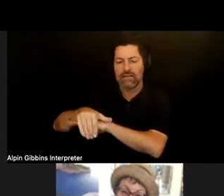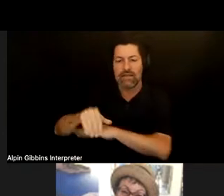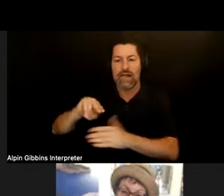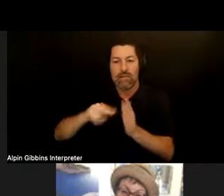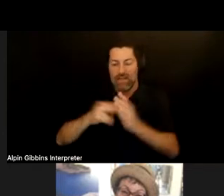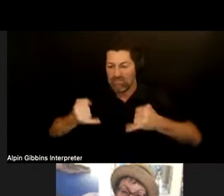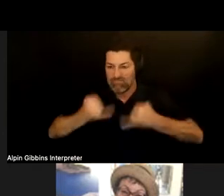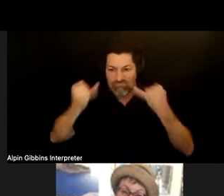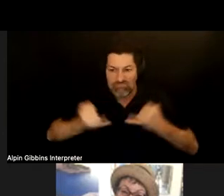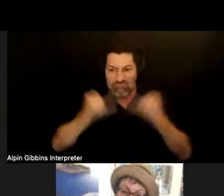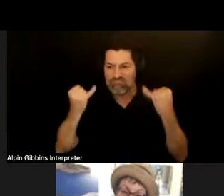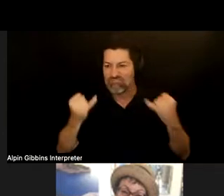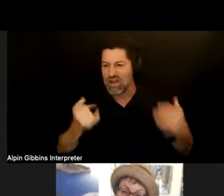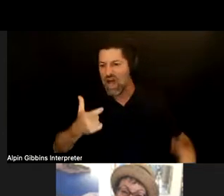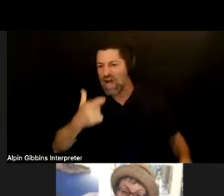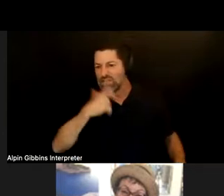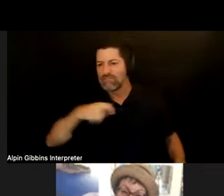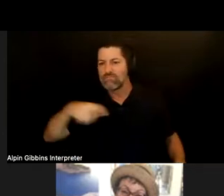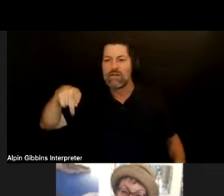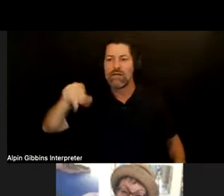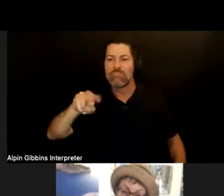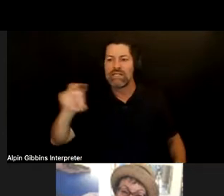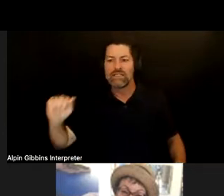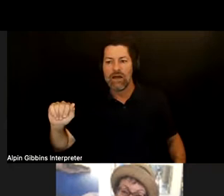crust, right? 19:23:16 No cookies, no cakes, nothing that